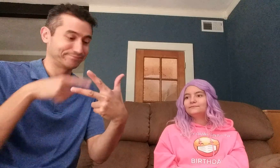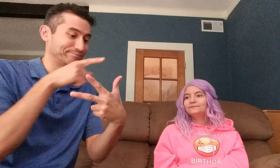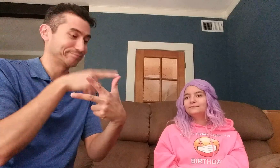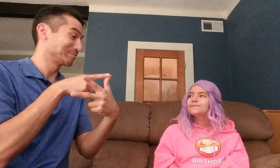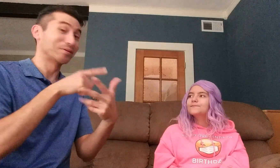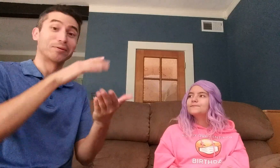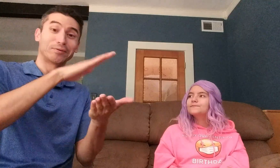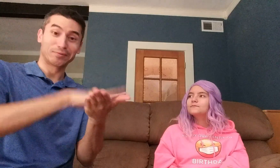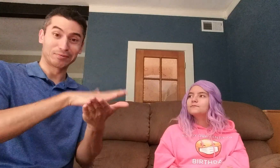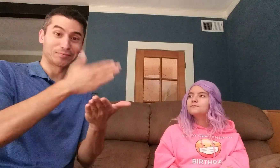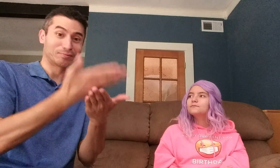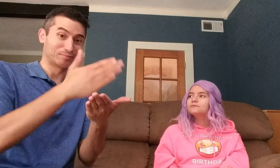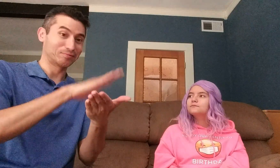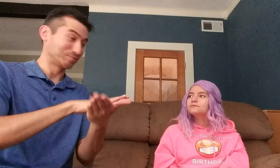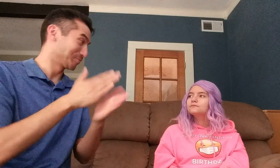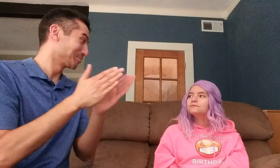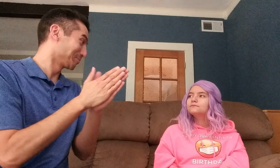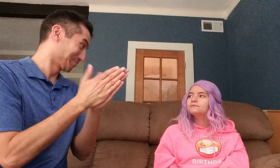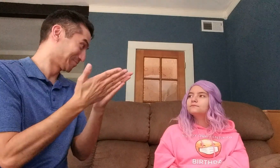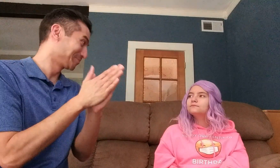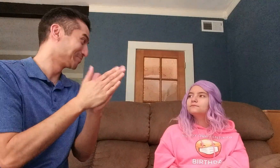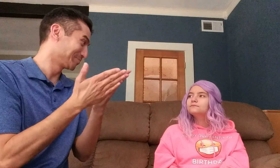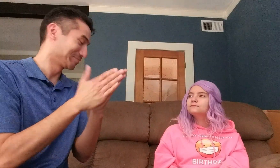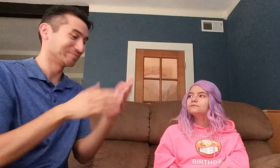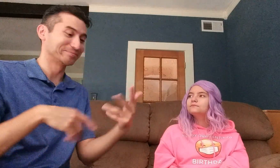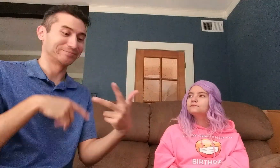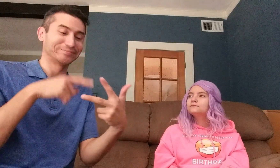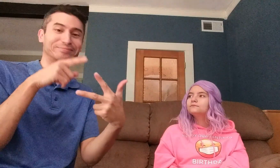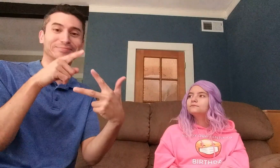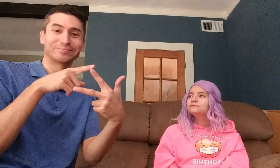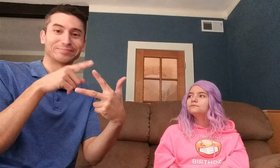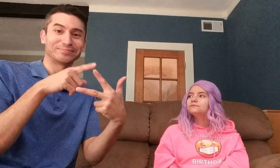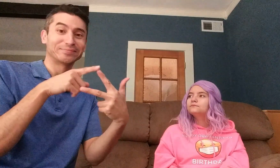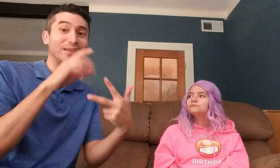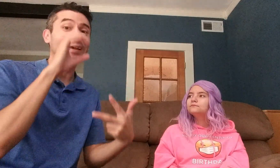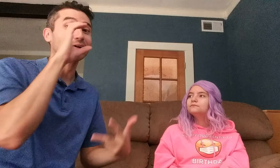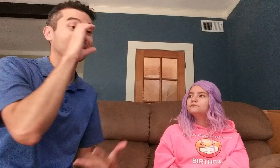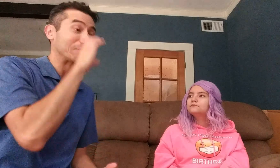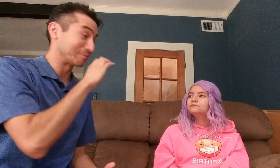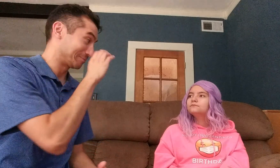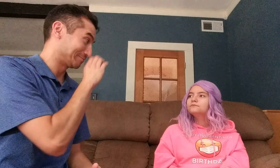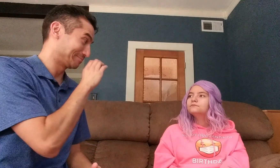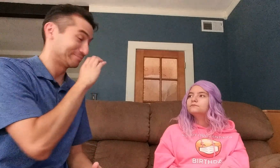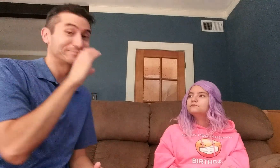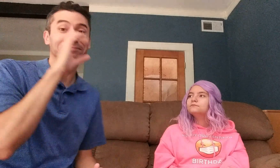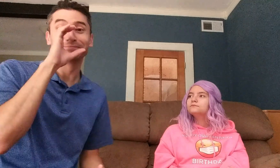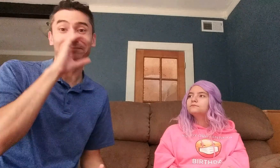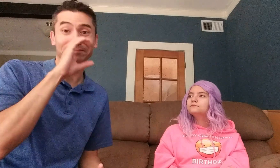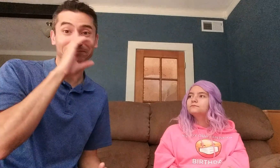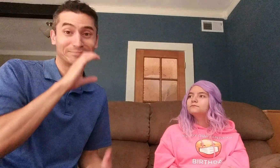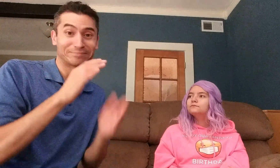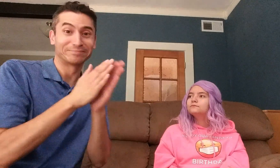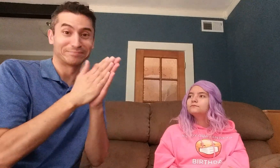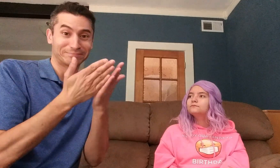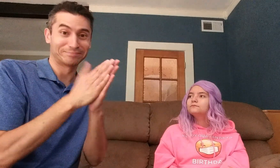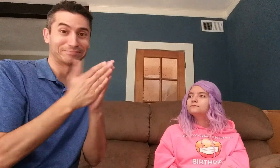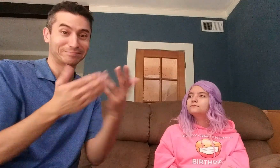FIRST, COOK BOOK SECOND, COMIC BOOK